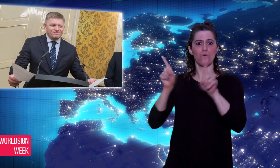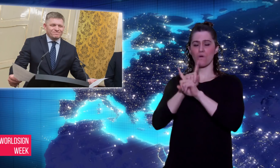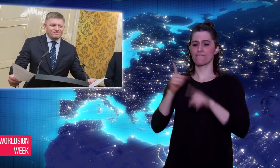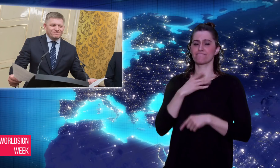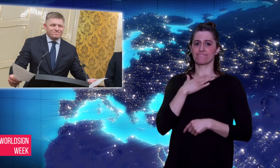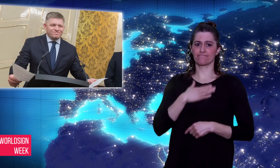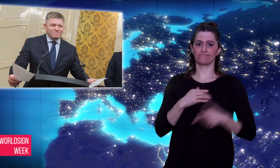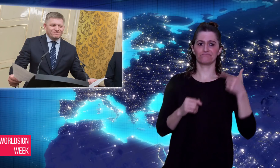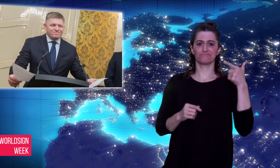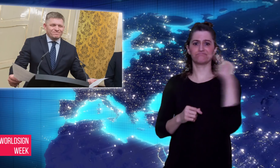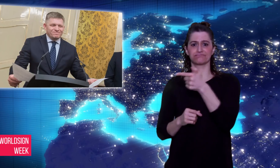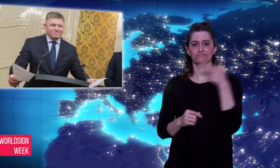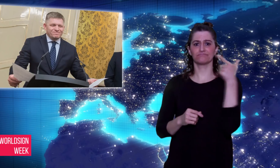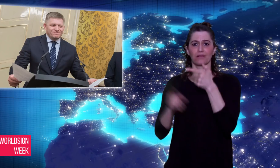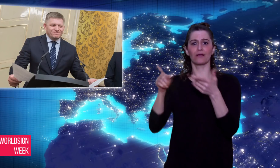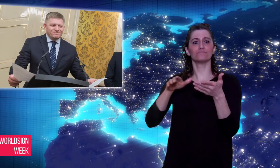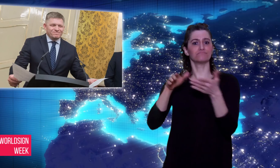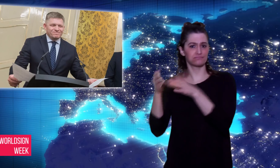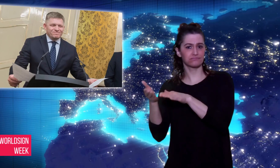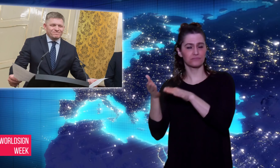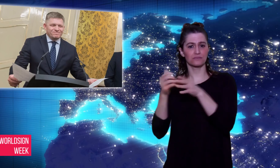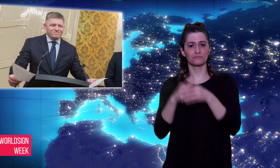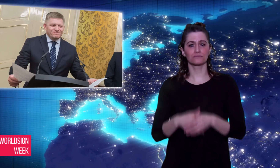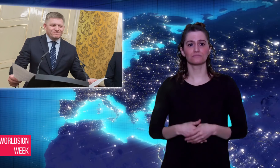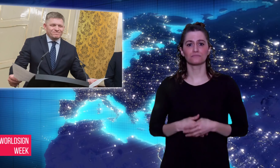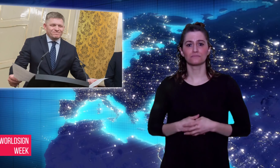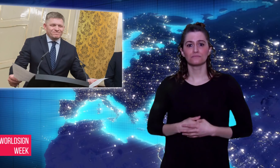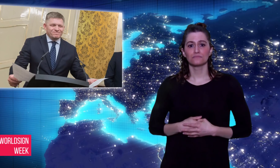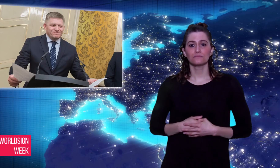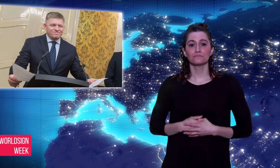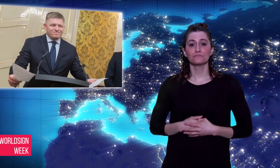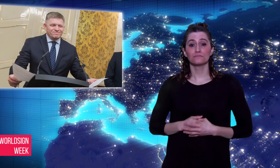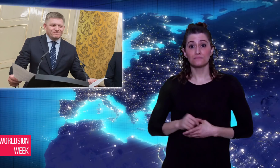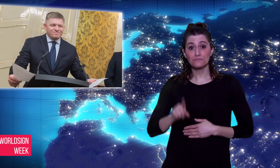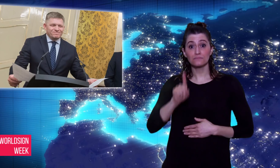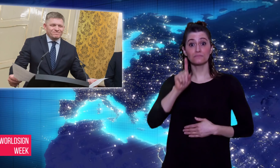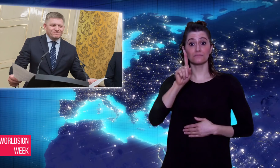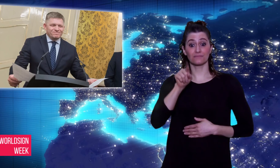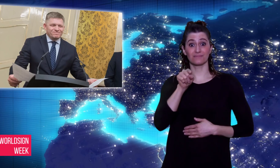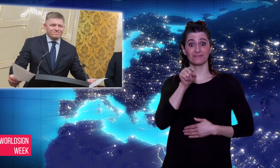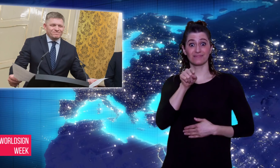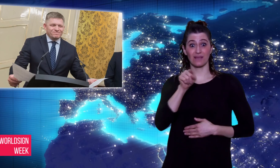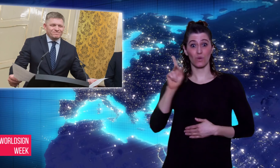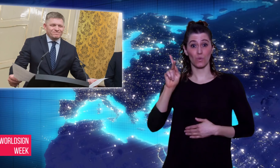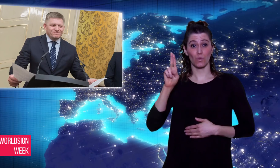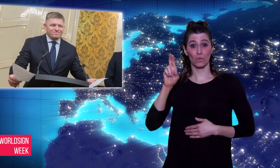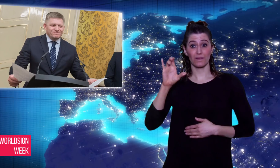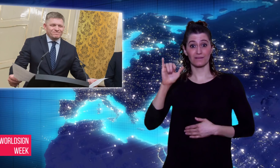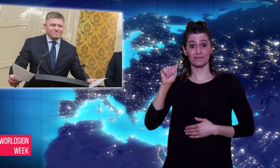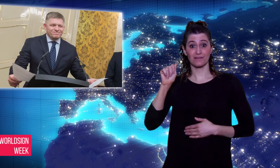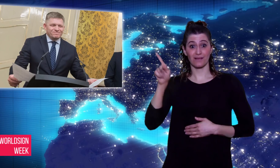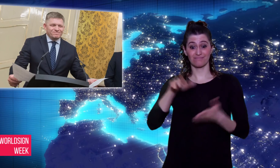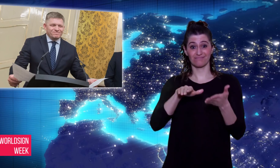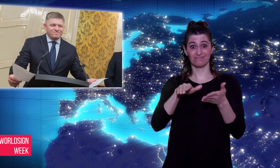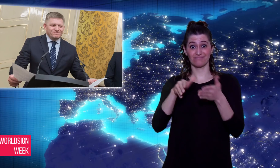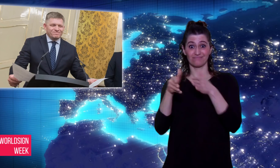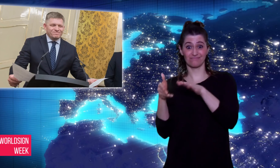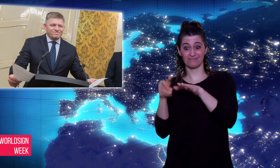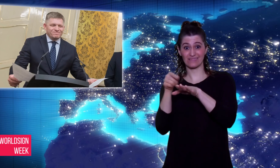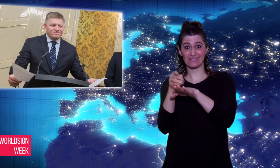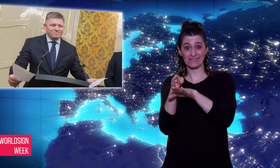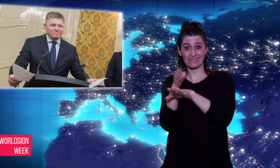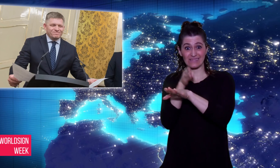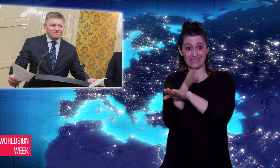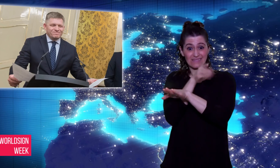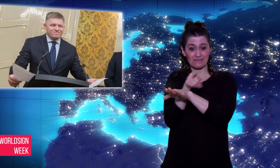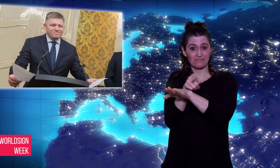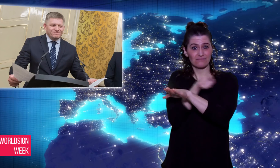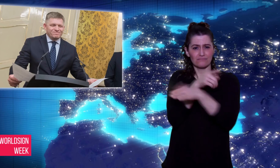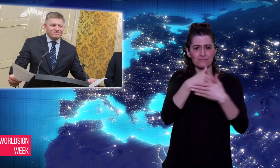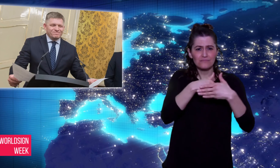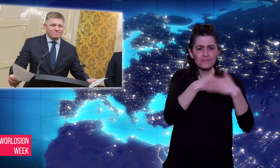Kuciak’s death, his article about the